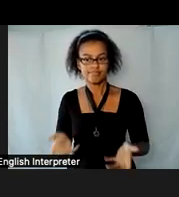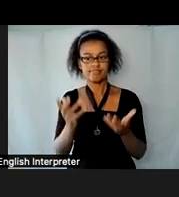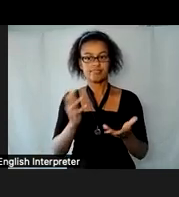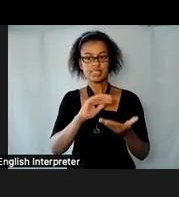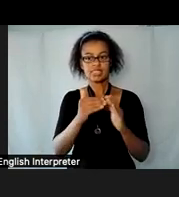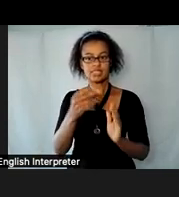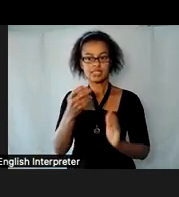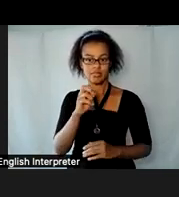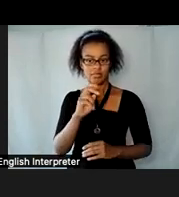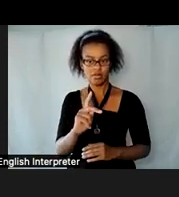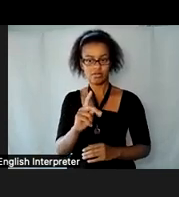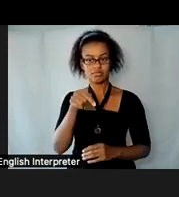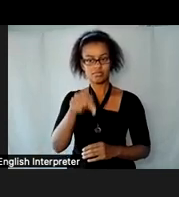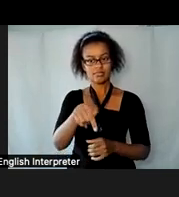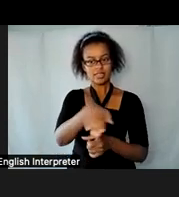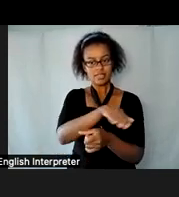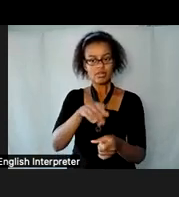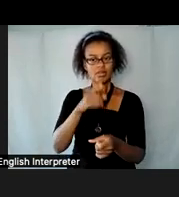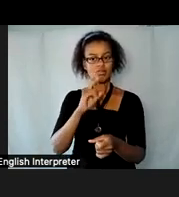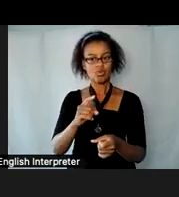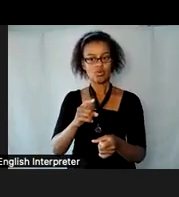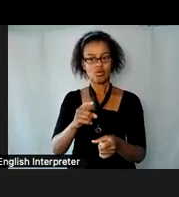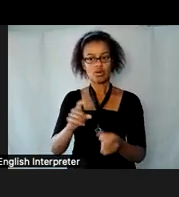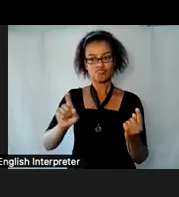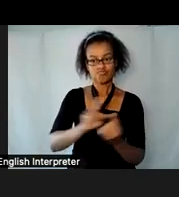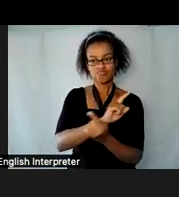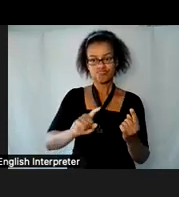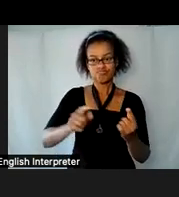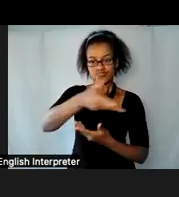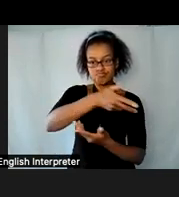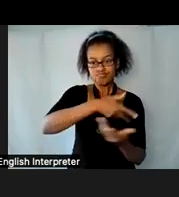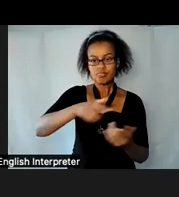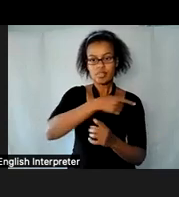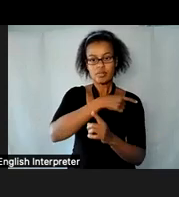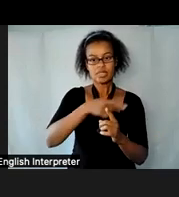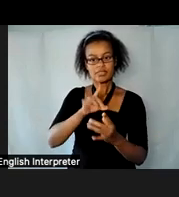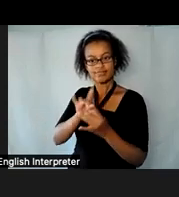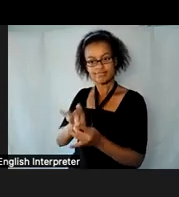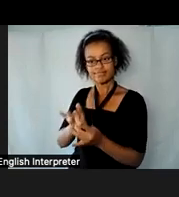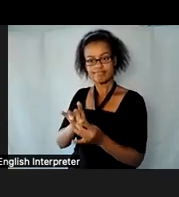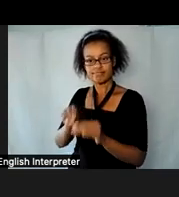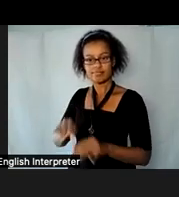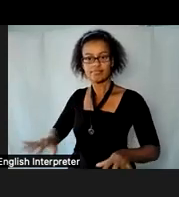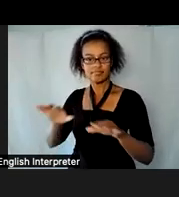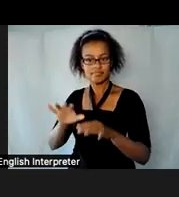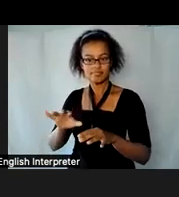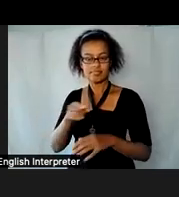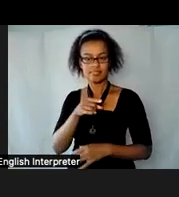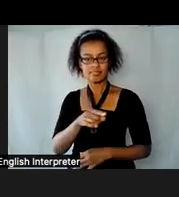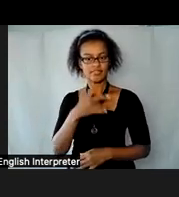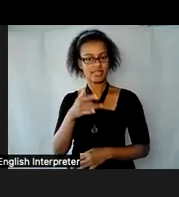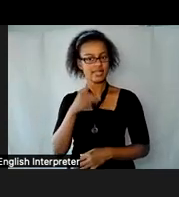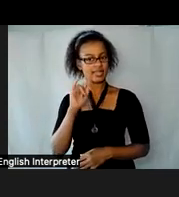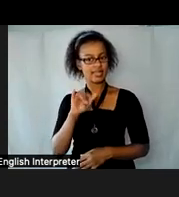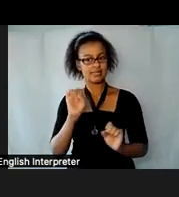people to each other and the rest of nature. fibrin parks feel magical, but they don't happen by magic.